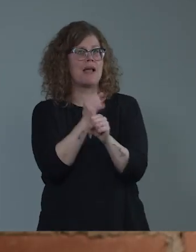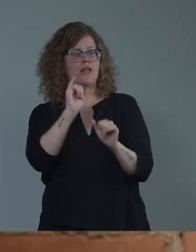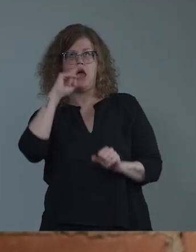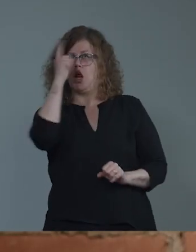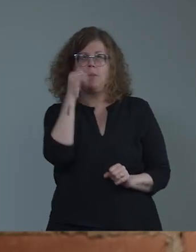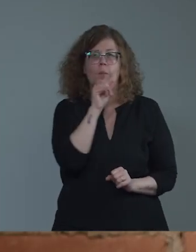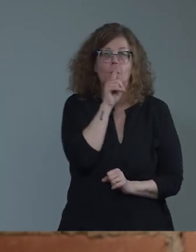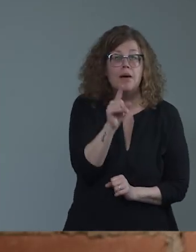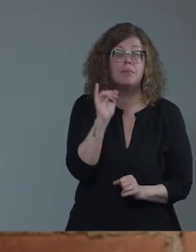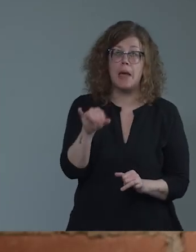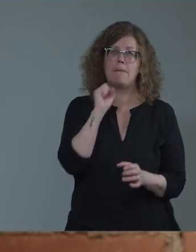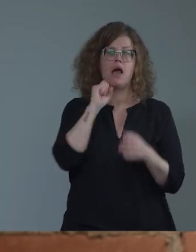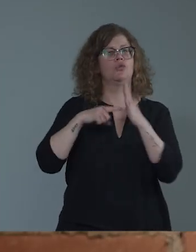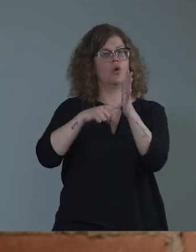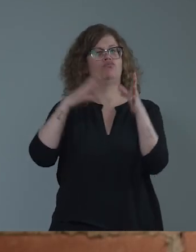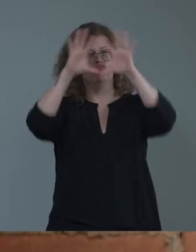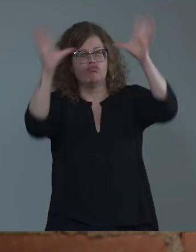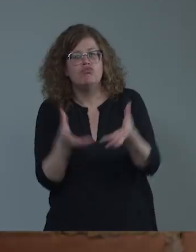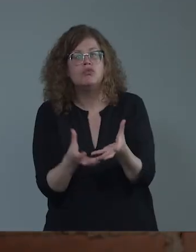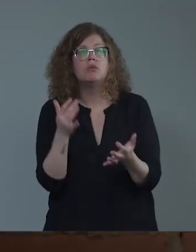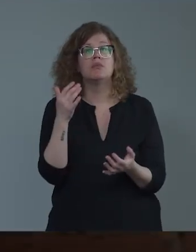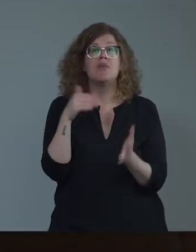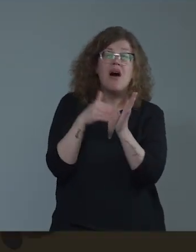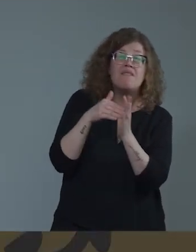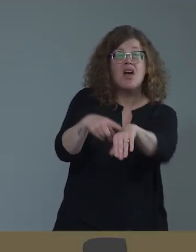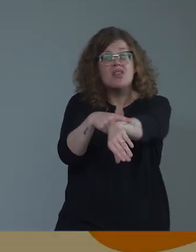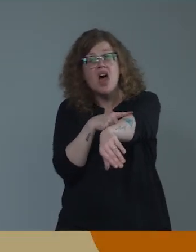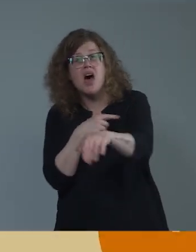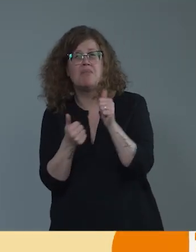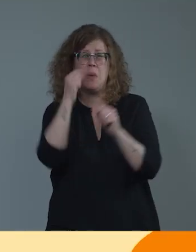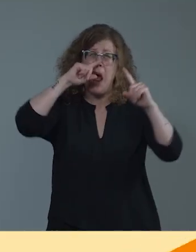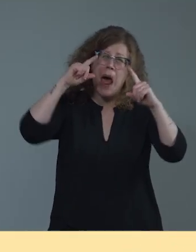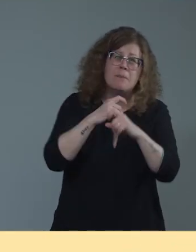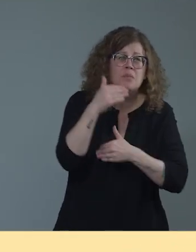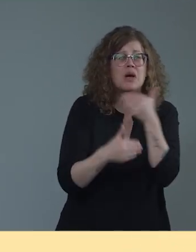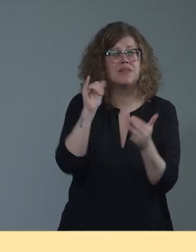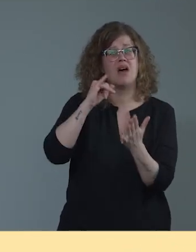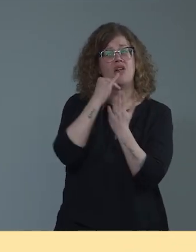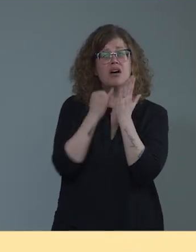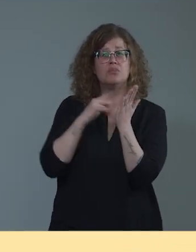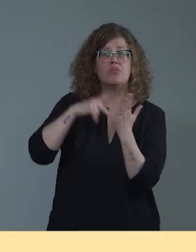and the most complicated phase of any art project. Once the project has been implemented, you get to